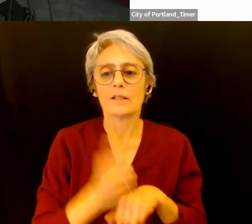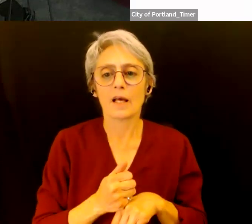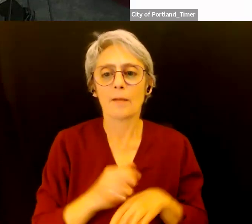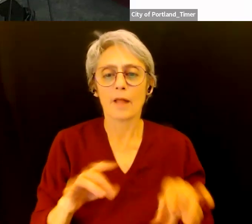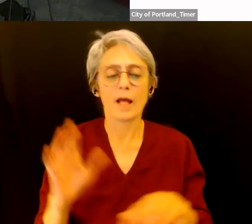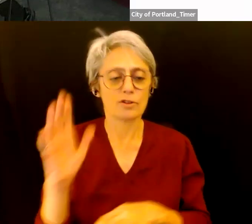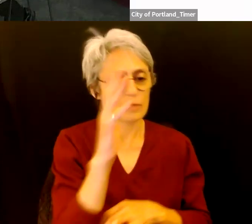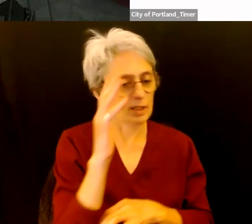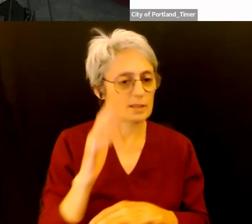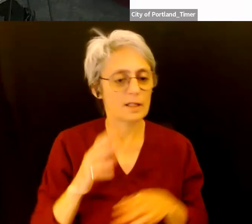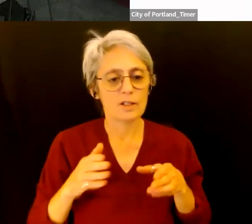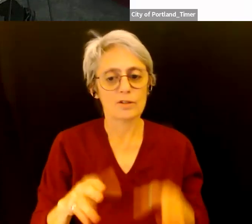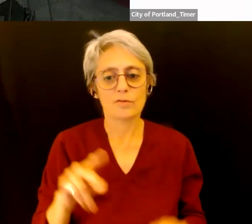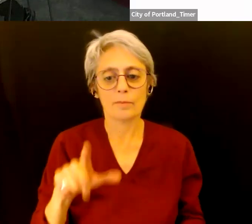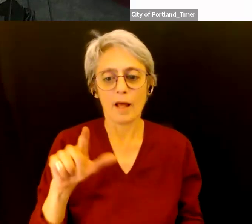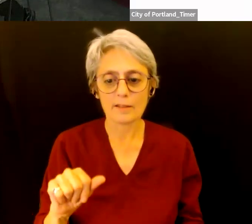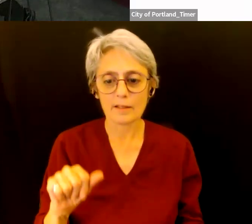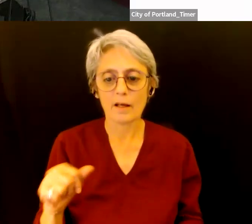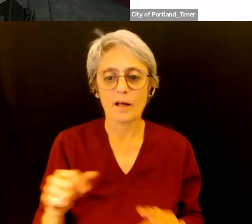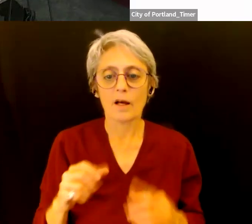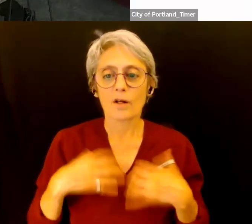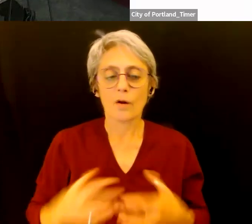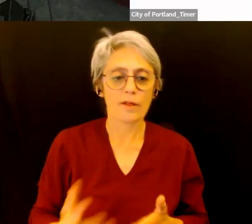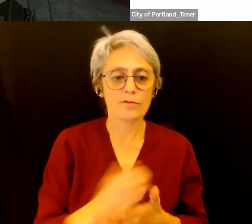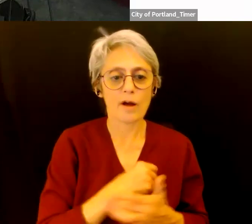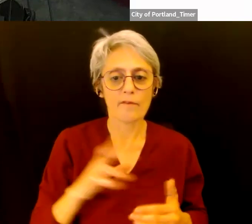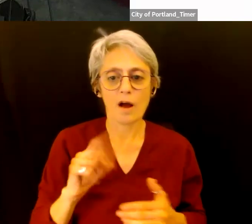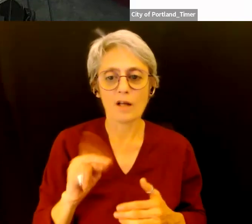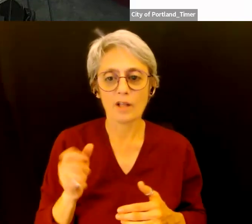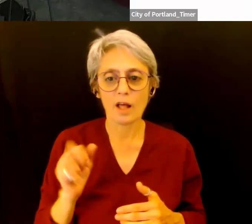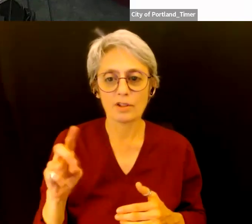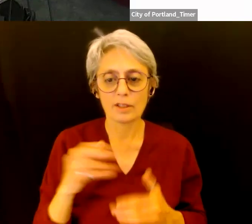Do a clothing drive for unsheltered neighbors. Collect people, each another in other governments.